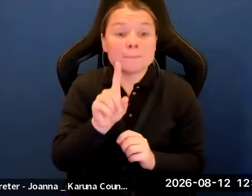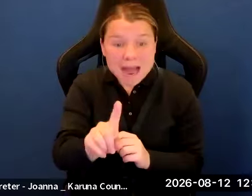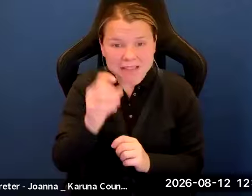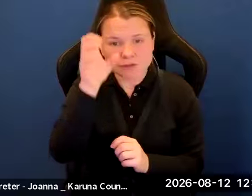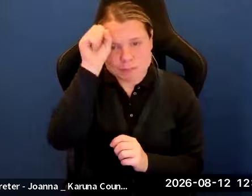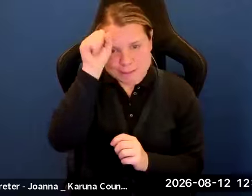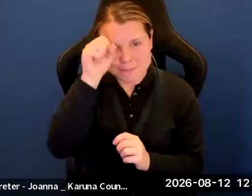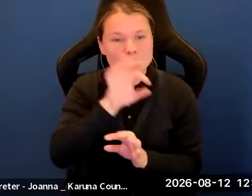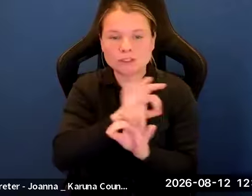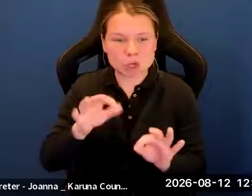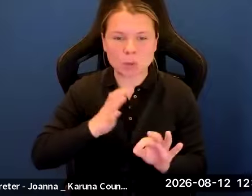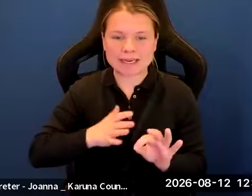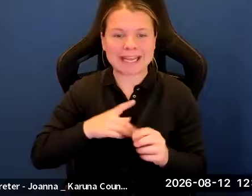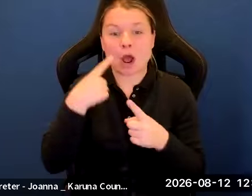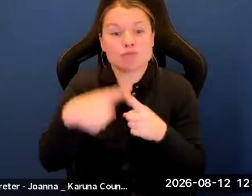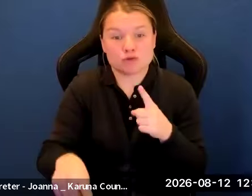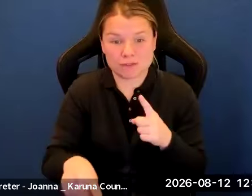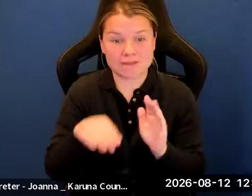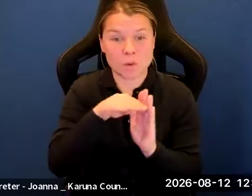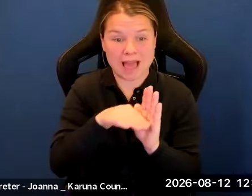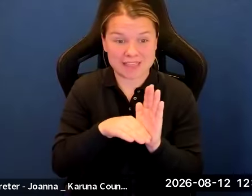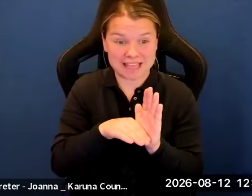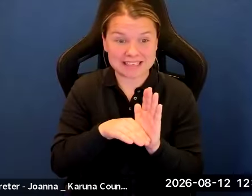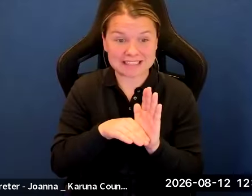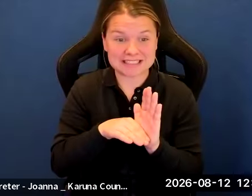research. But also to note that applicants do not need